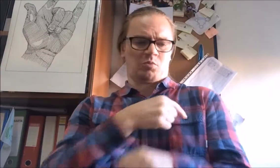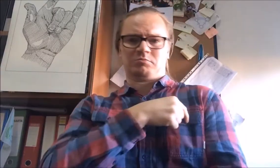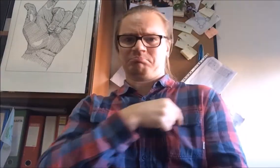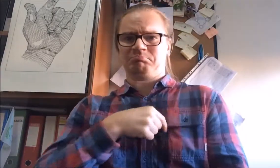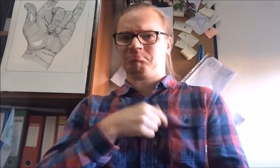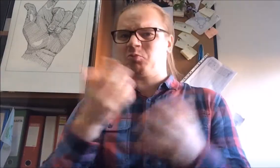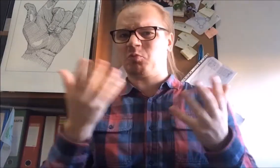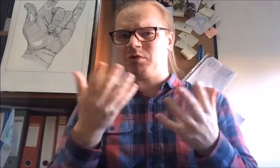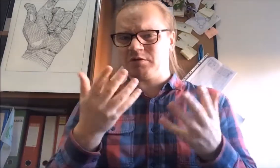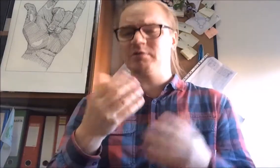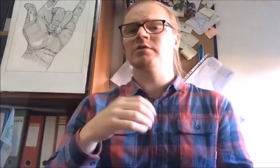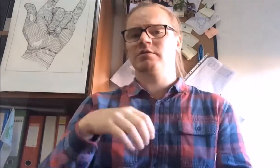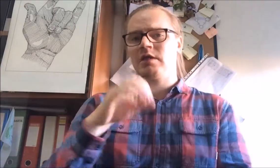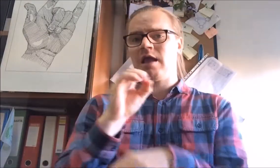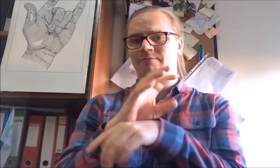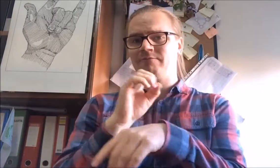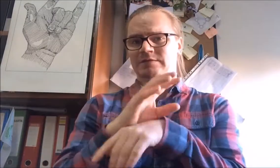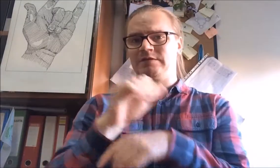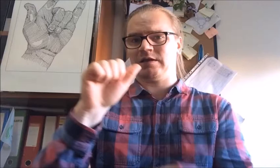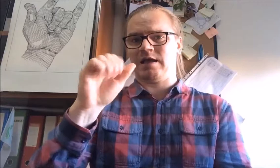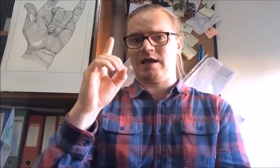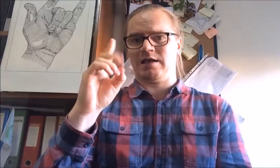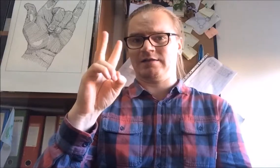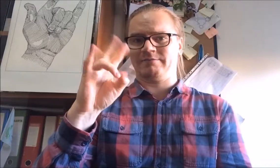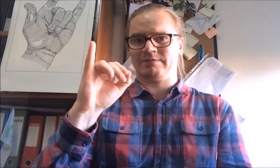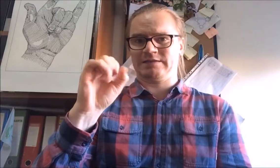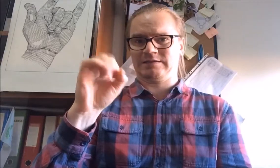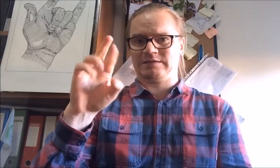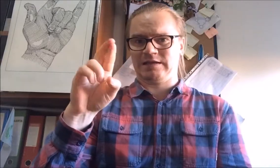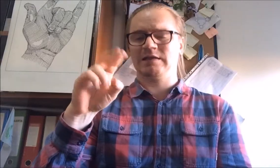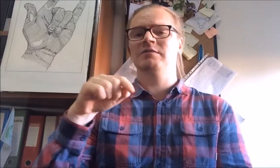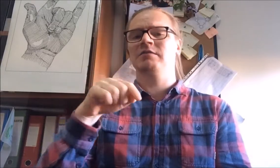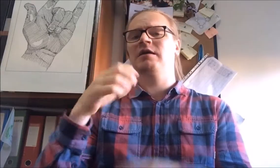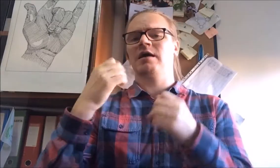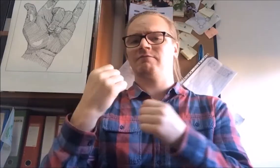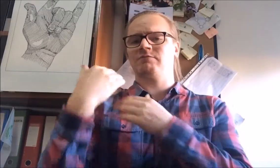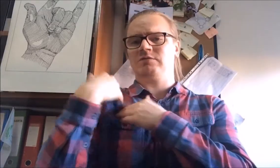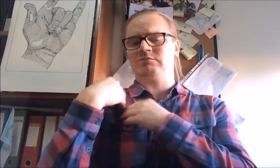My work title is an adviser.